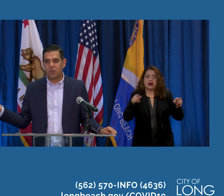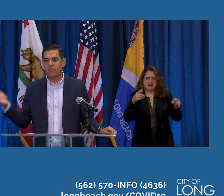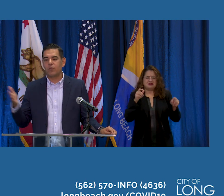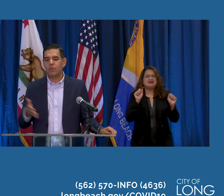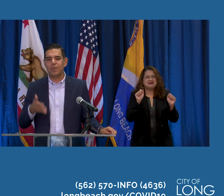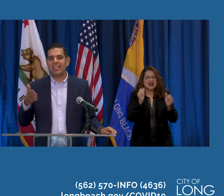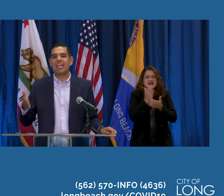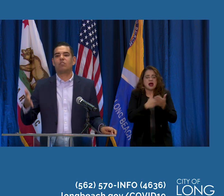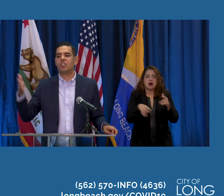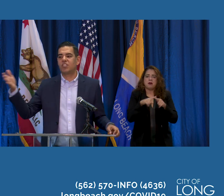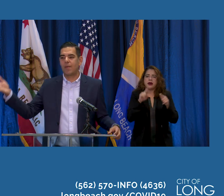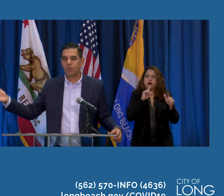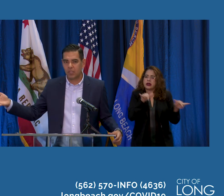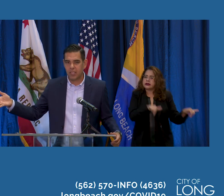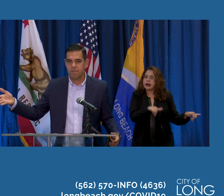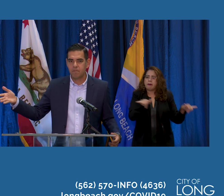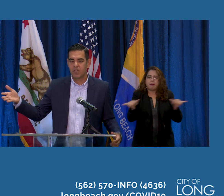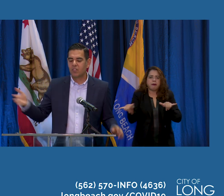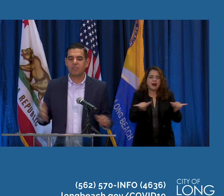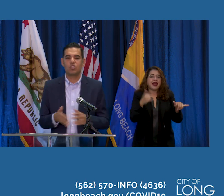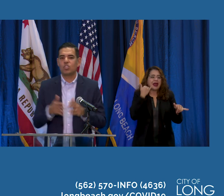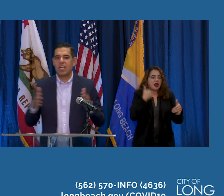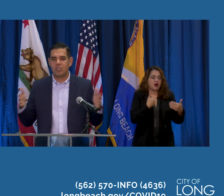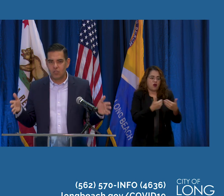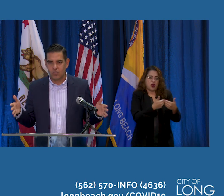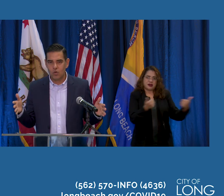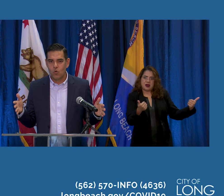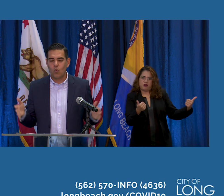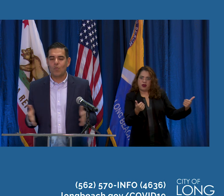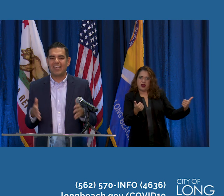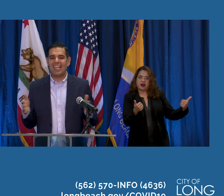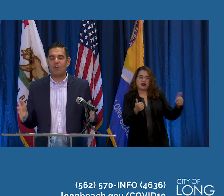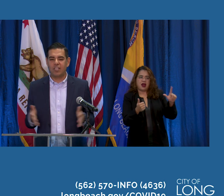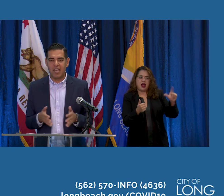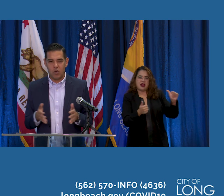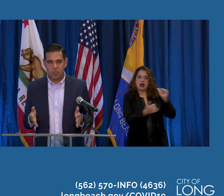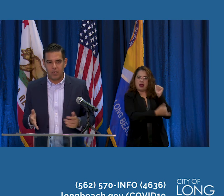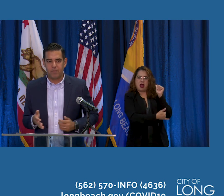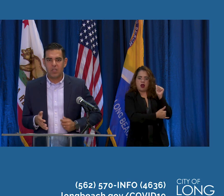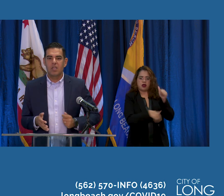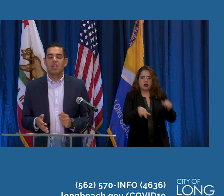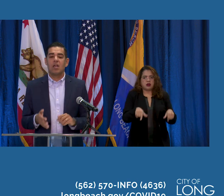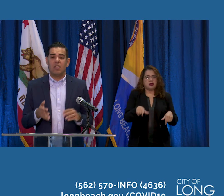So even if we were being counted separately, it doesn't change what we can or can't open.